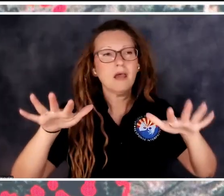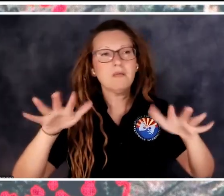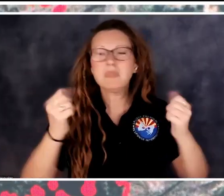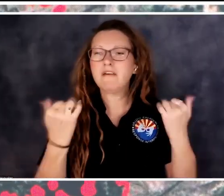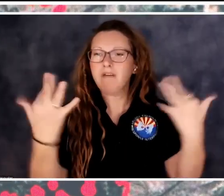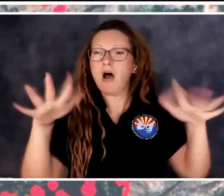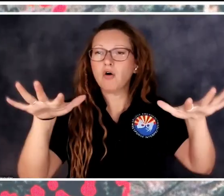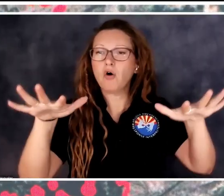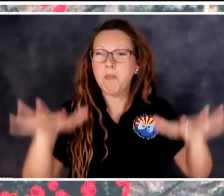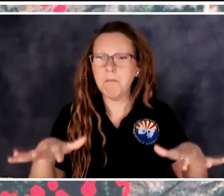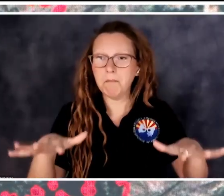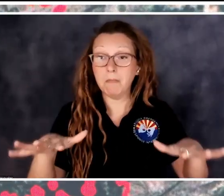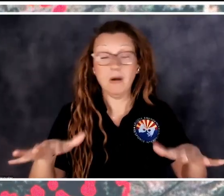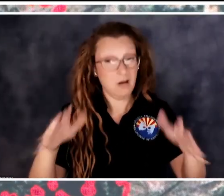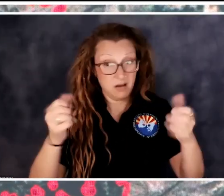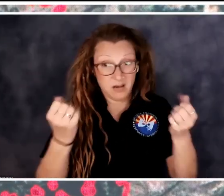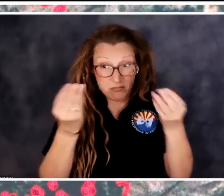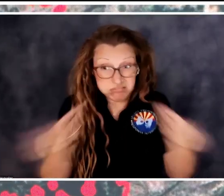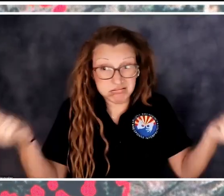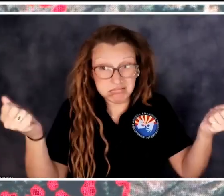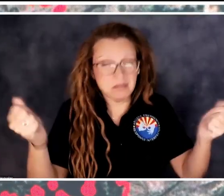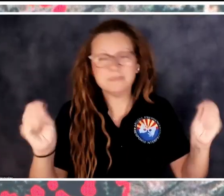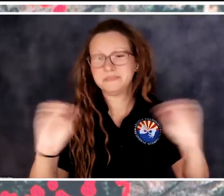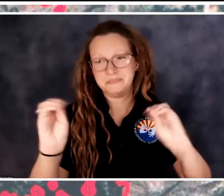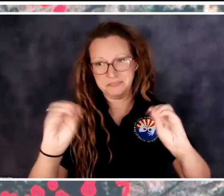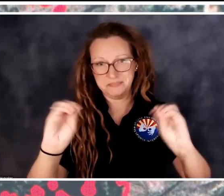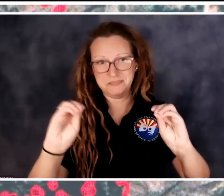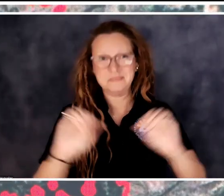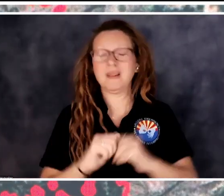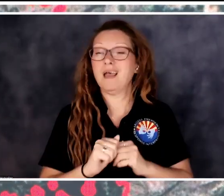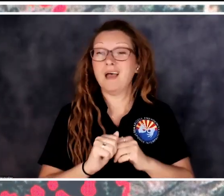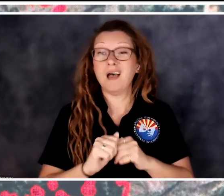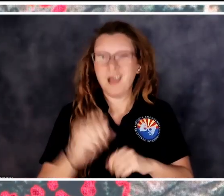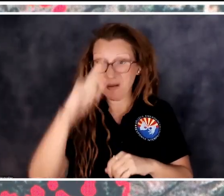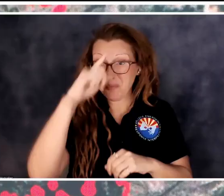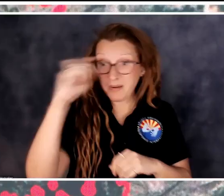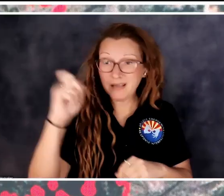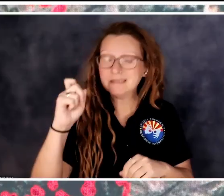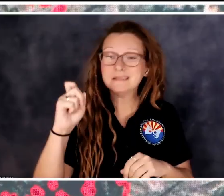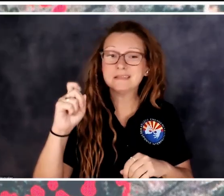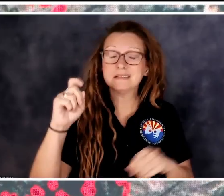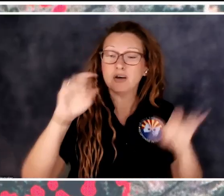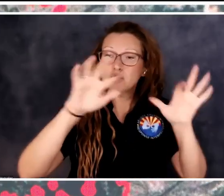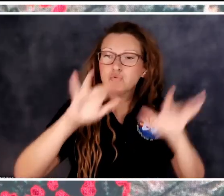but there's still a lot of heat out there. And the fuels, you know, with the lack of snow over the winter time